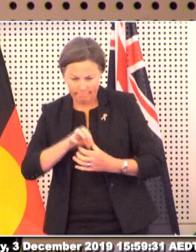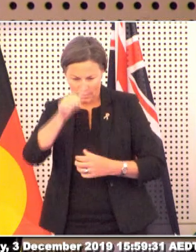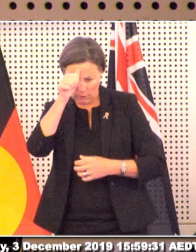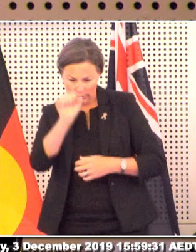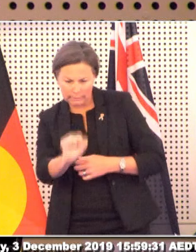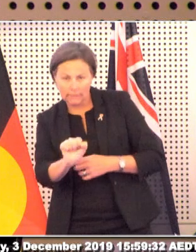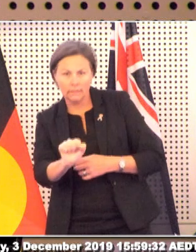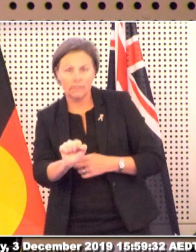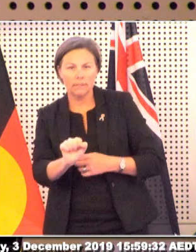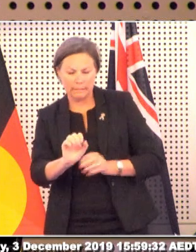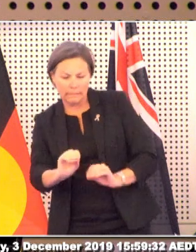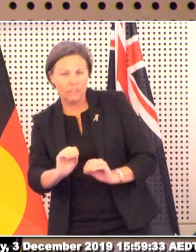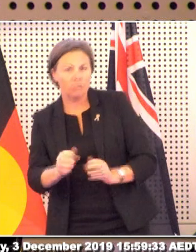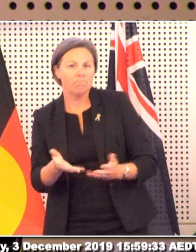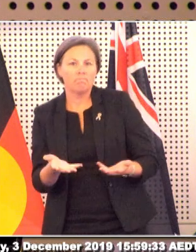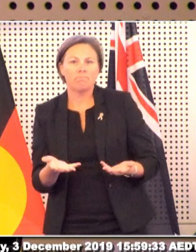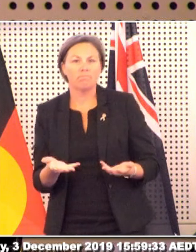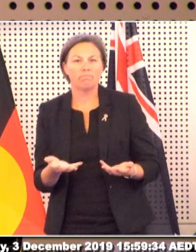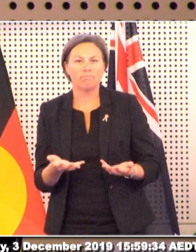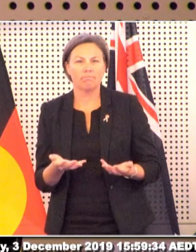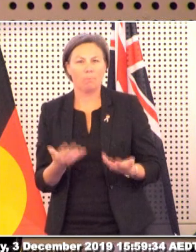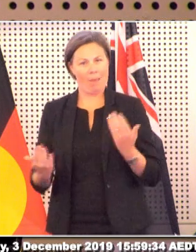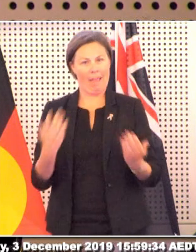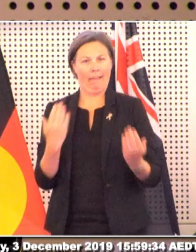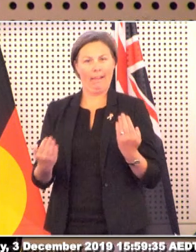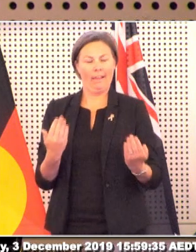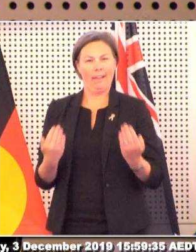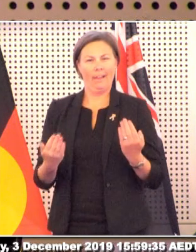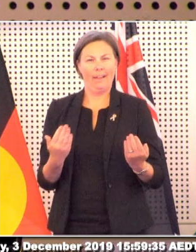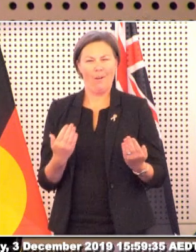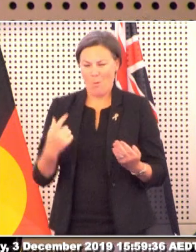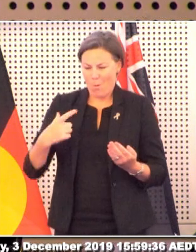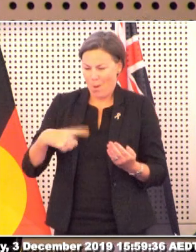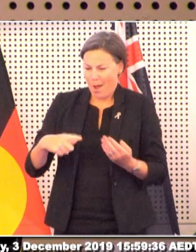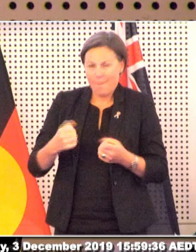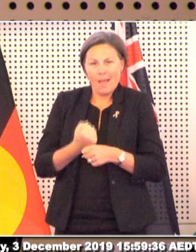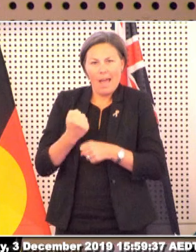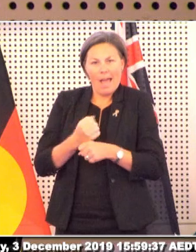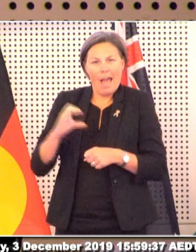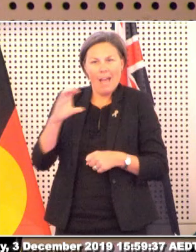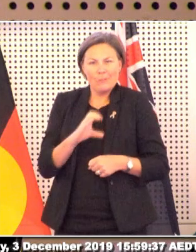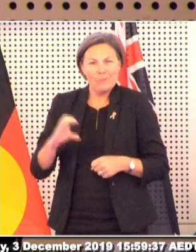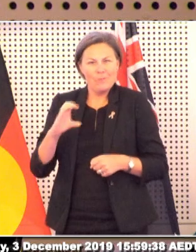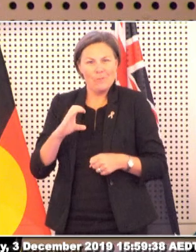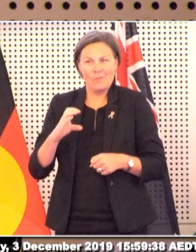What’s the driver of this casualisation? Is it happening more? Is there something that’s driving it?